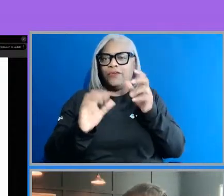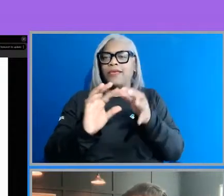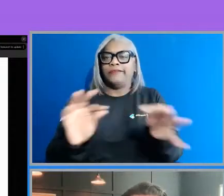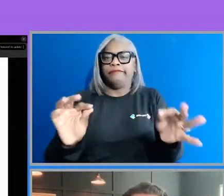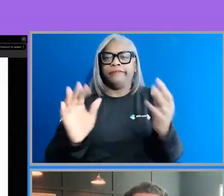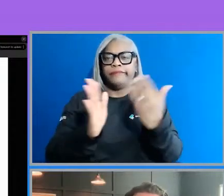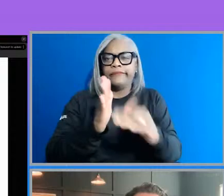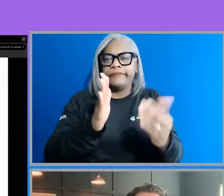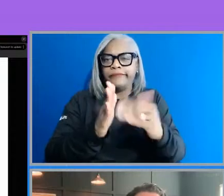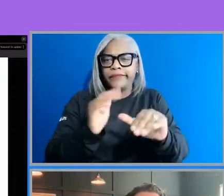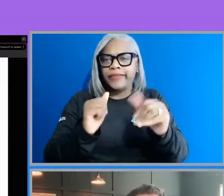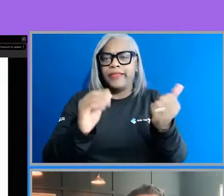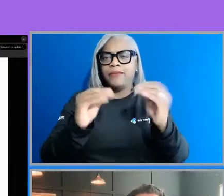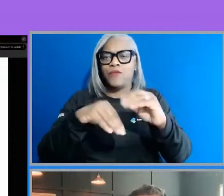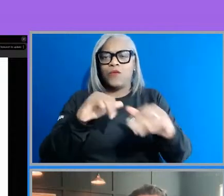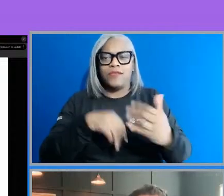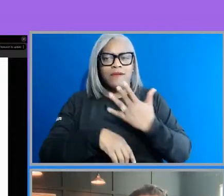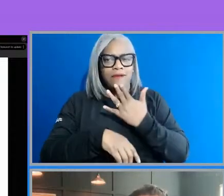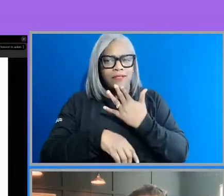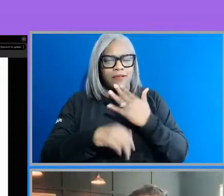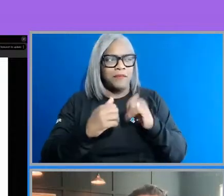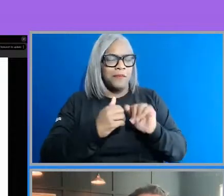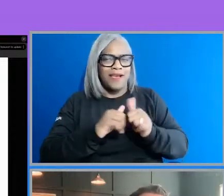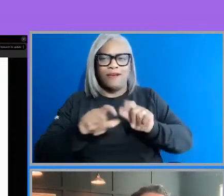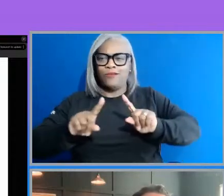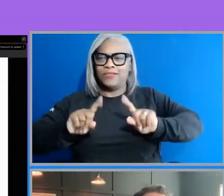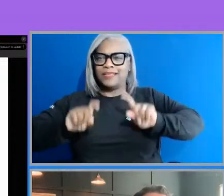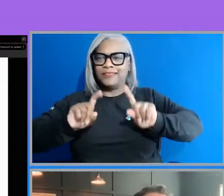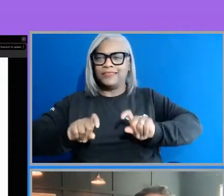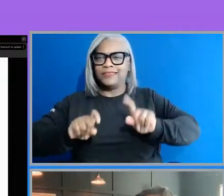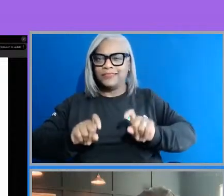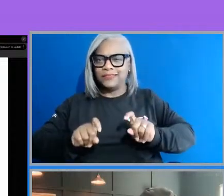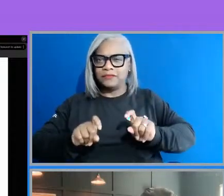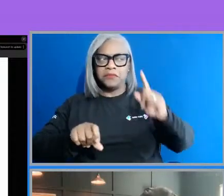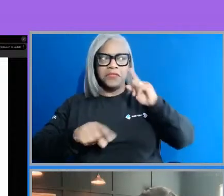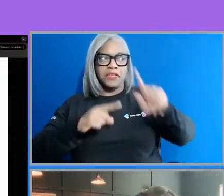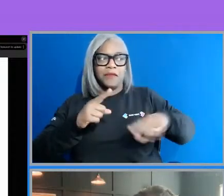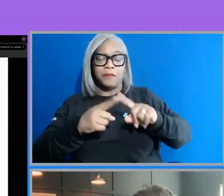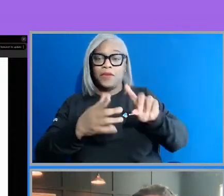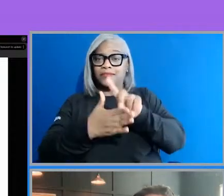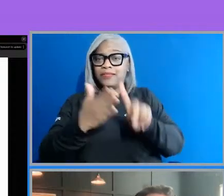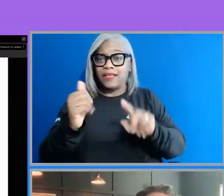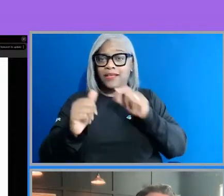that our designs are not relying on color? Well, we've heard